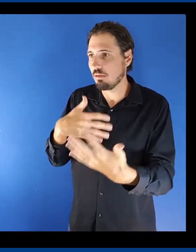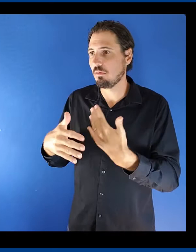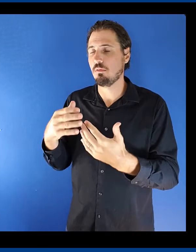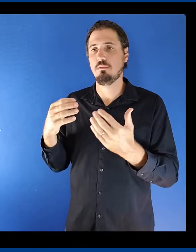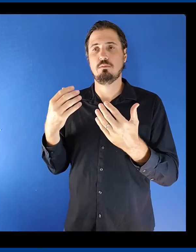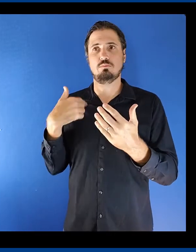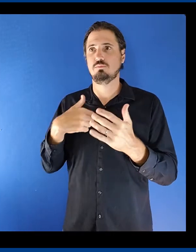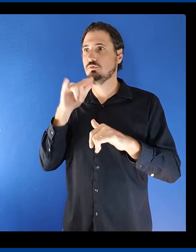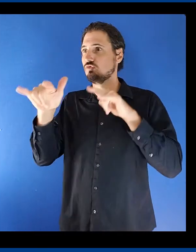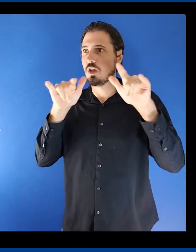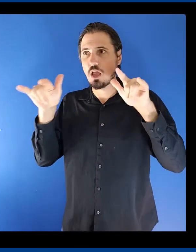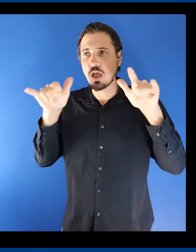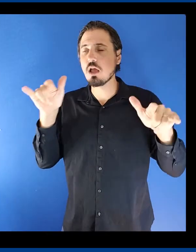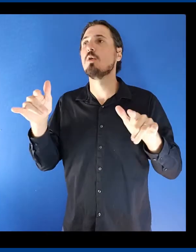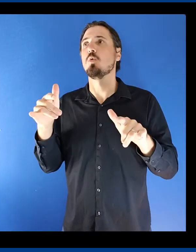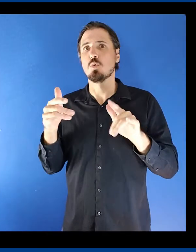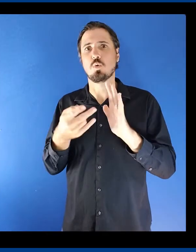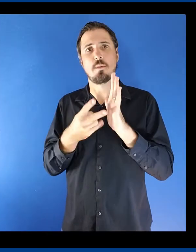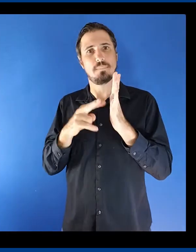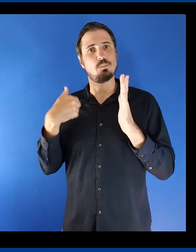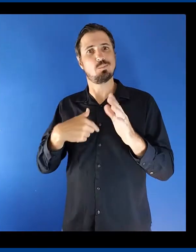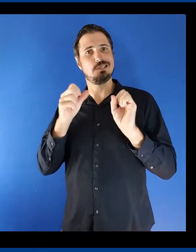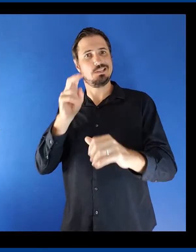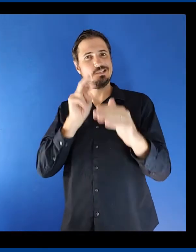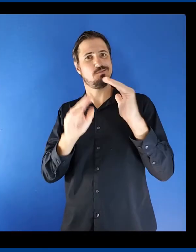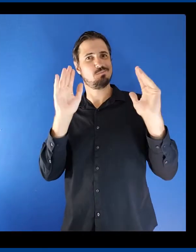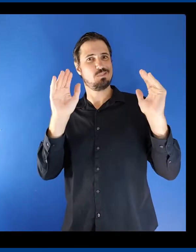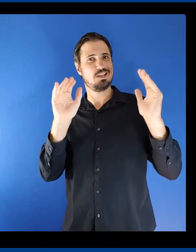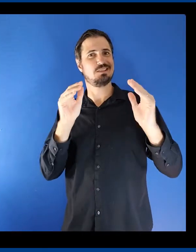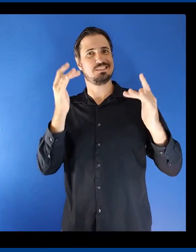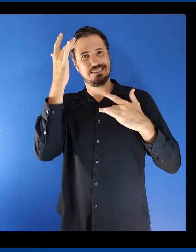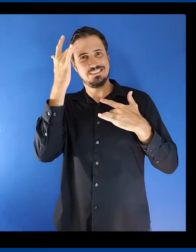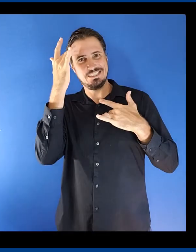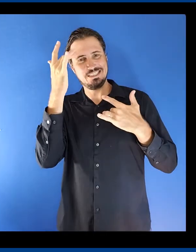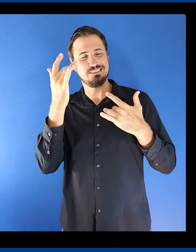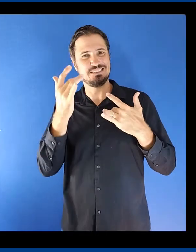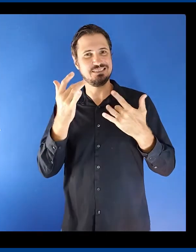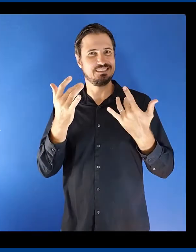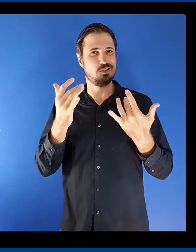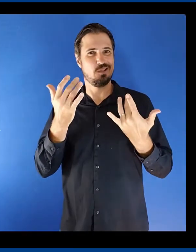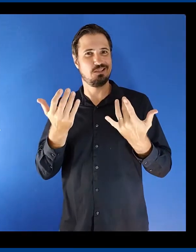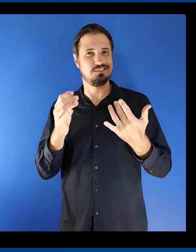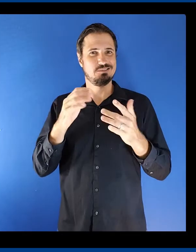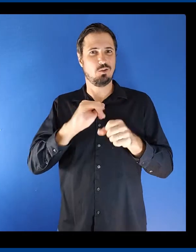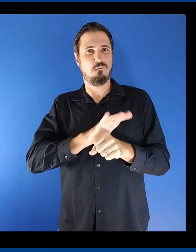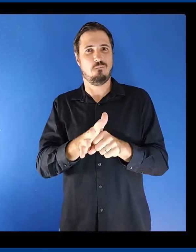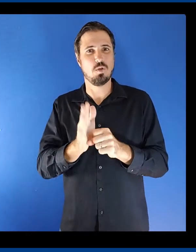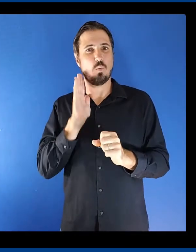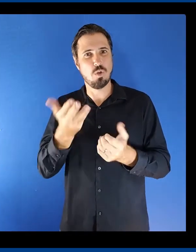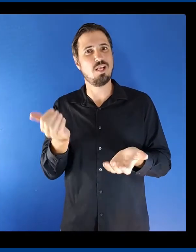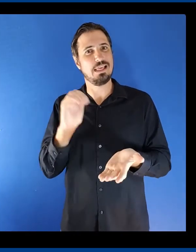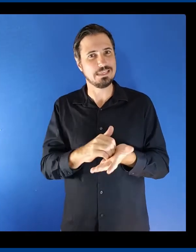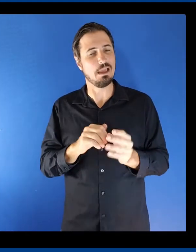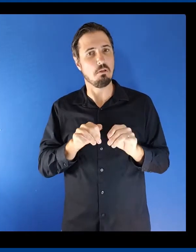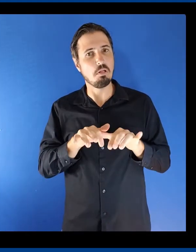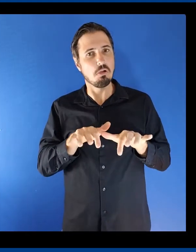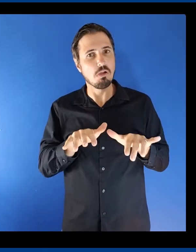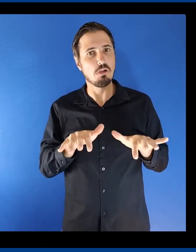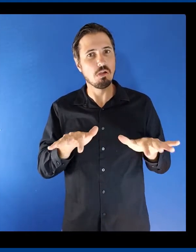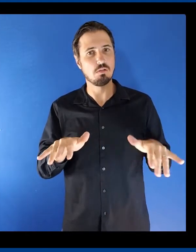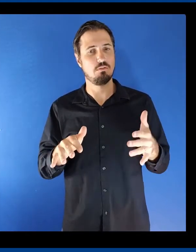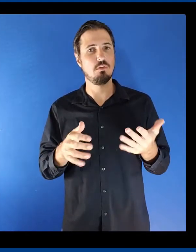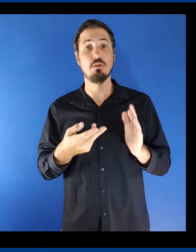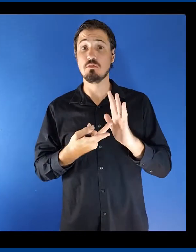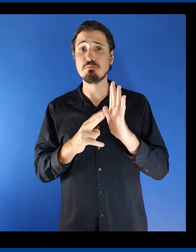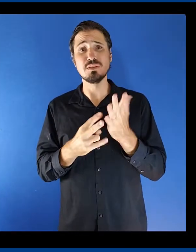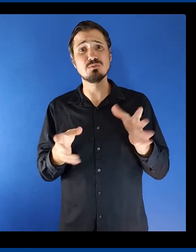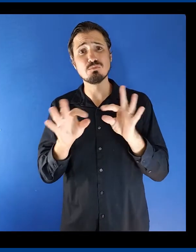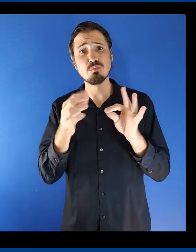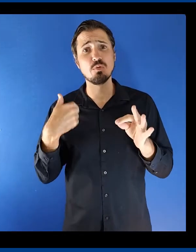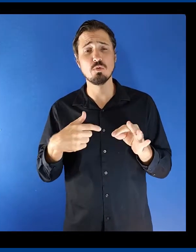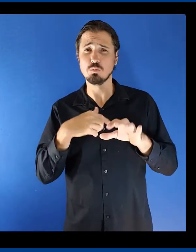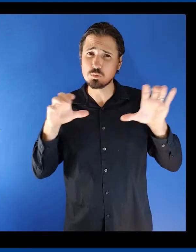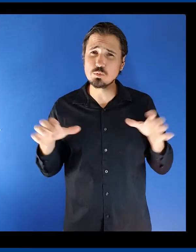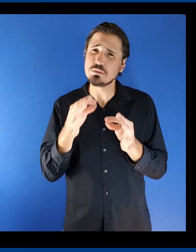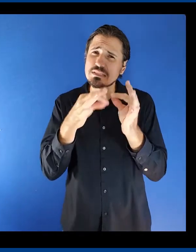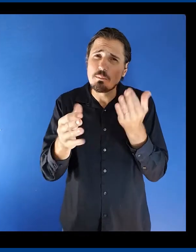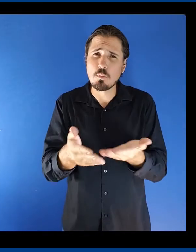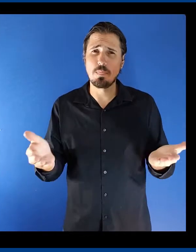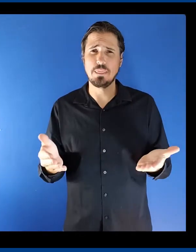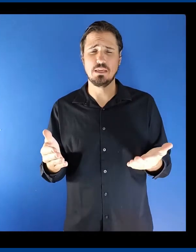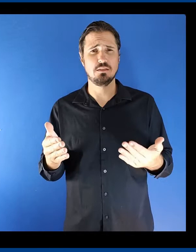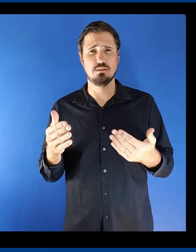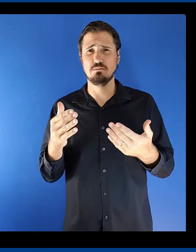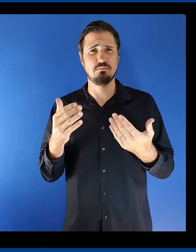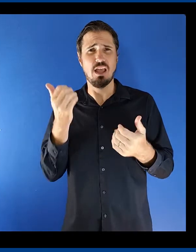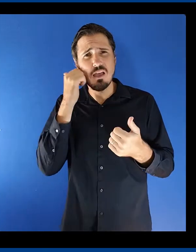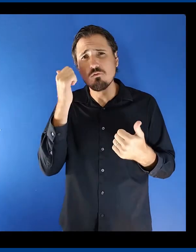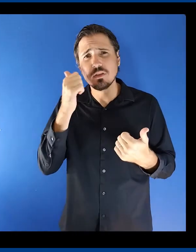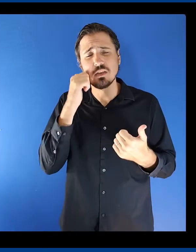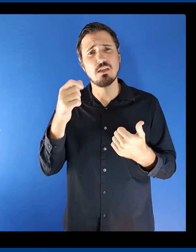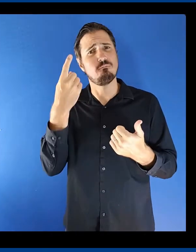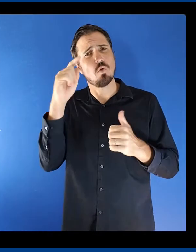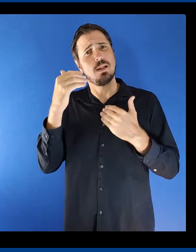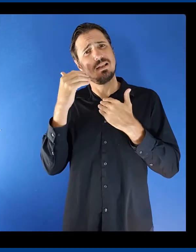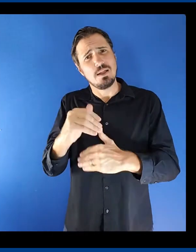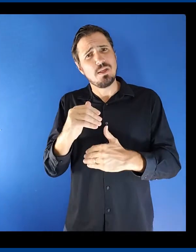This is why it is so important that as a community, we collectively implement simple behaviors in our daily lives to help protect one another and reduce the risk of spreading illness.